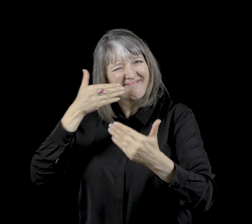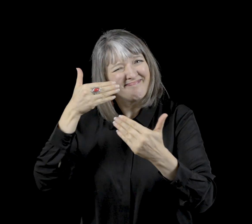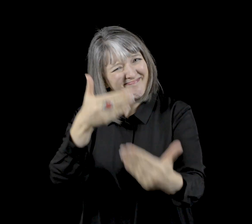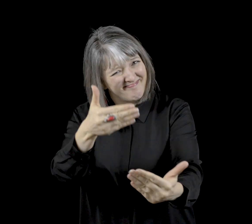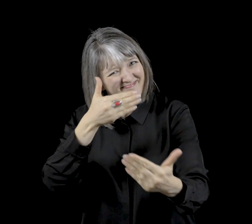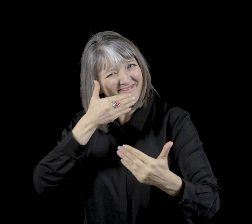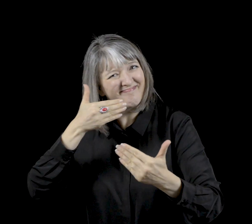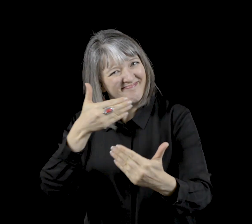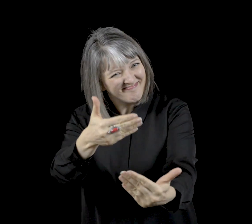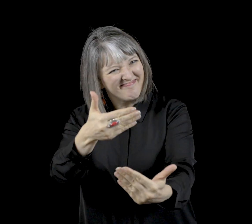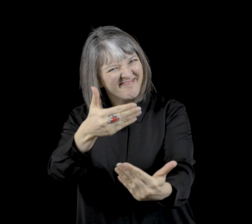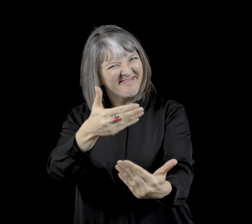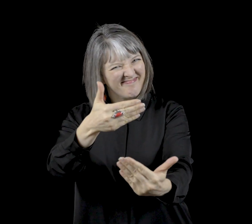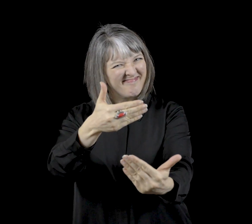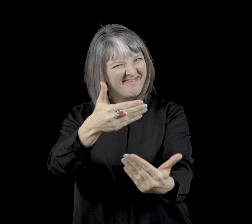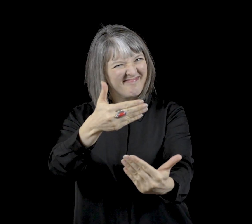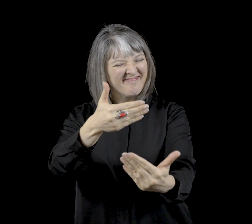THANK YOU, GRATITUDE, RECOGNITION